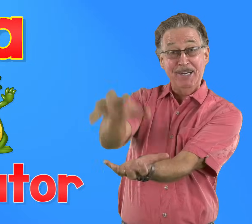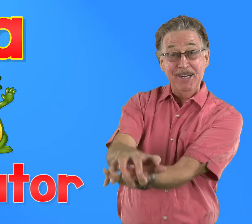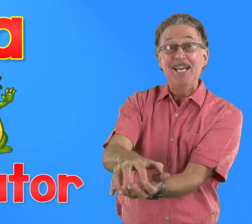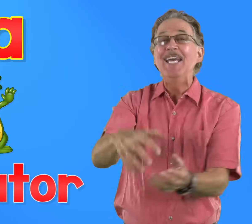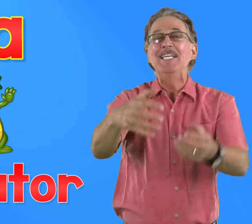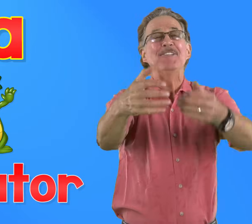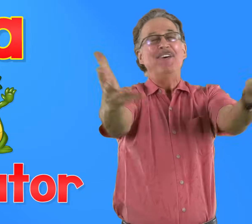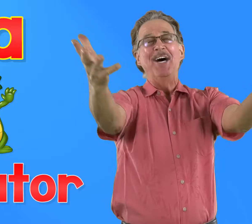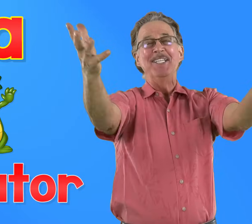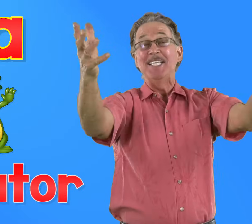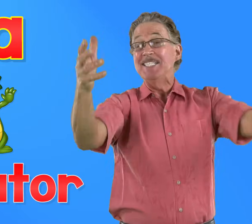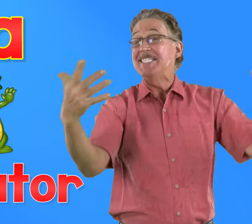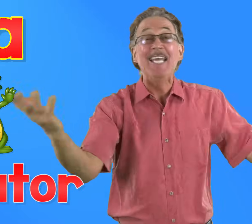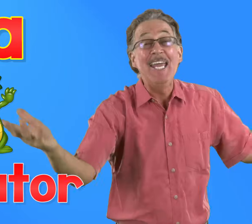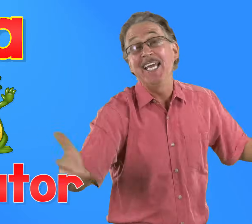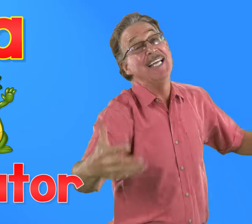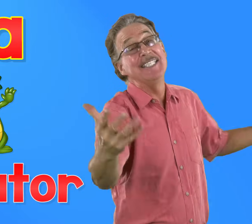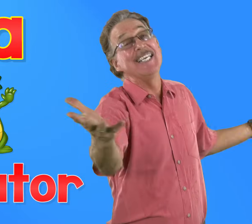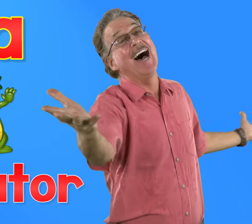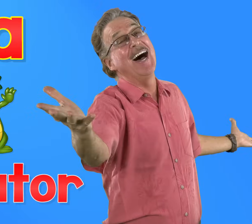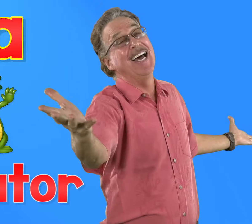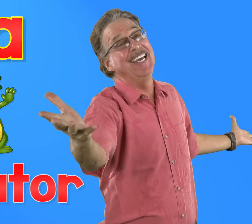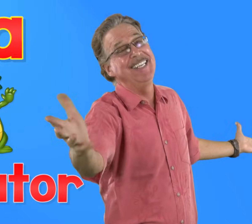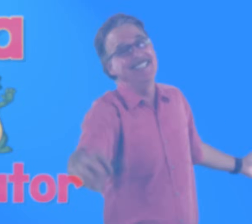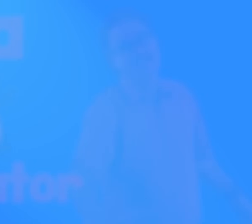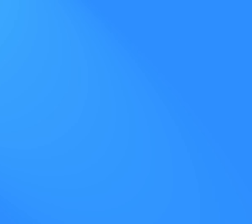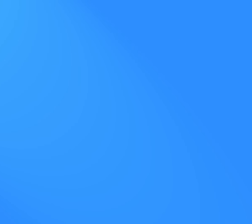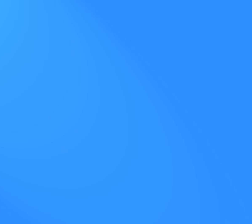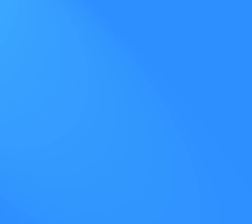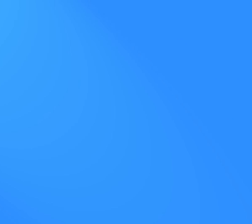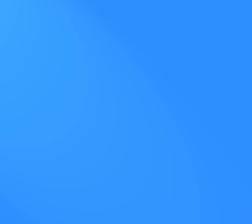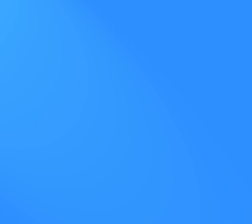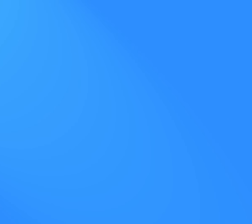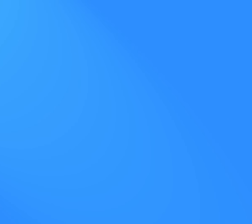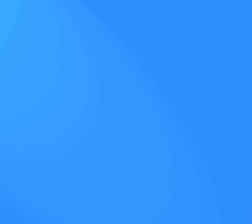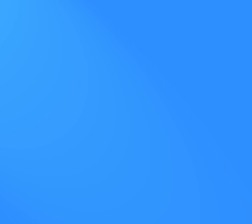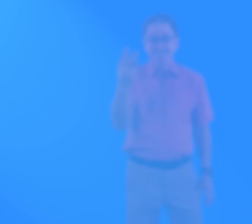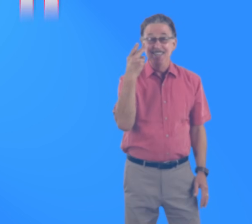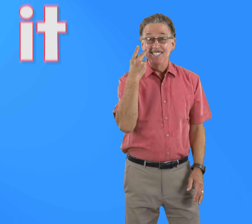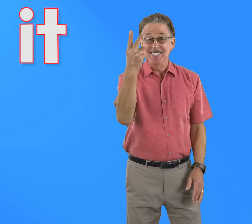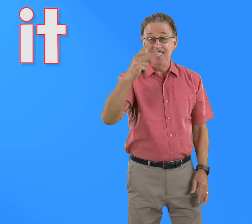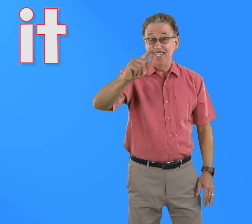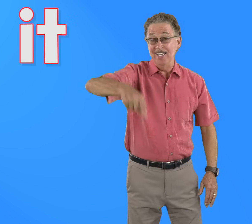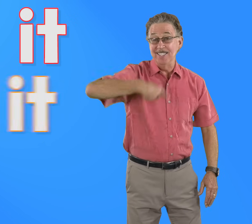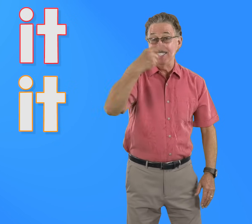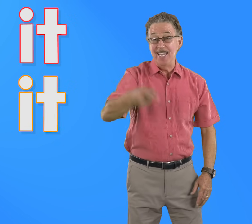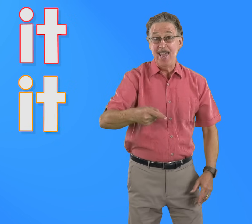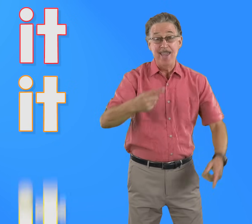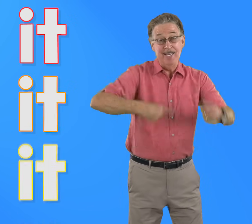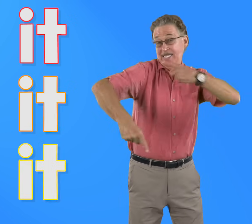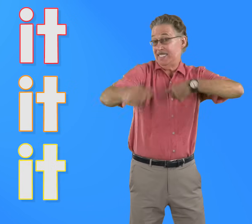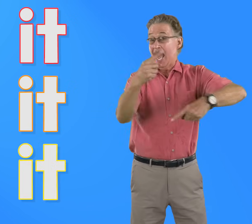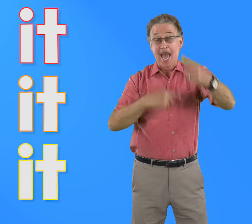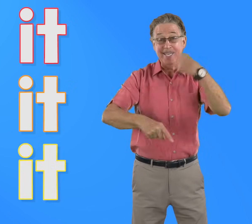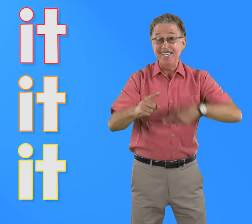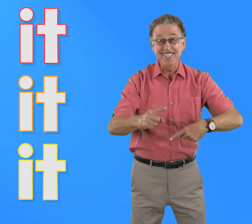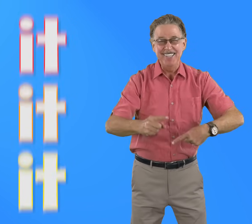It's fun to sing and sign See it Say it Sign it